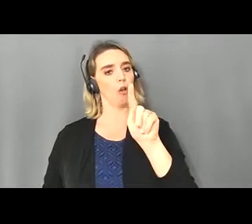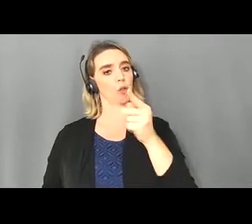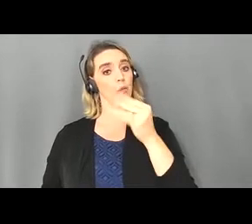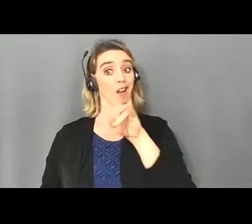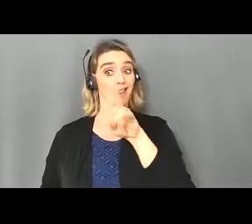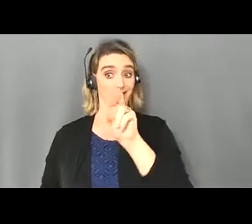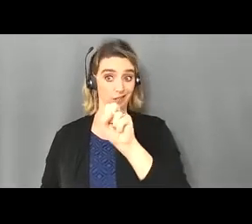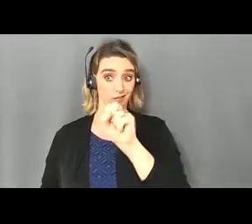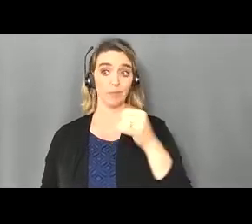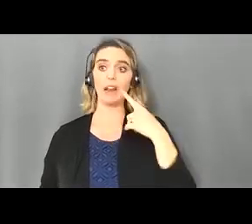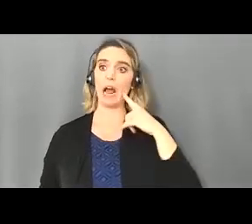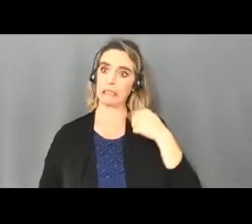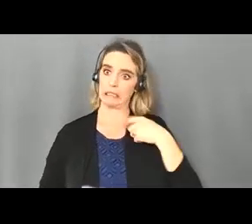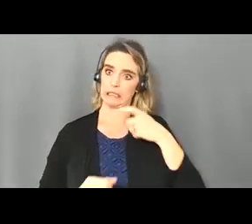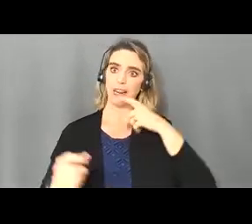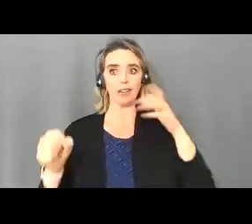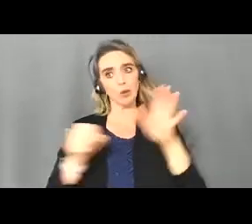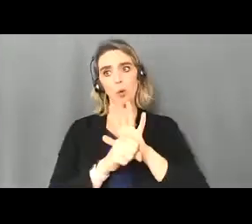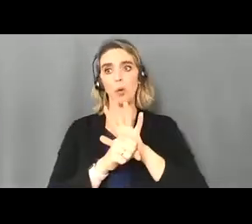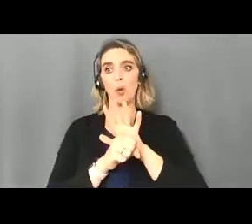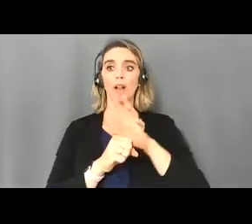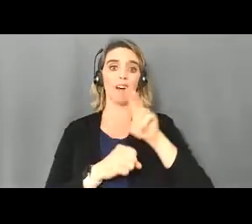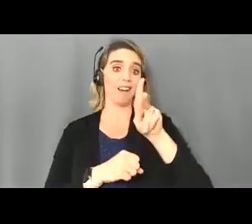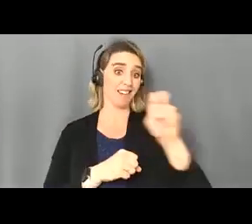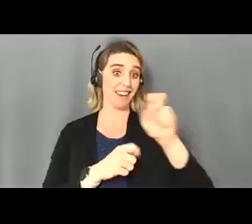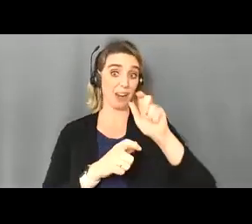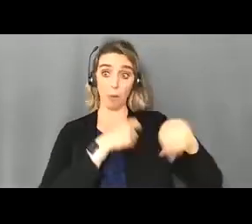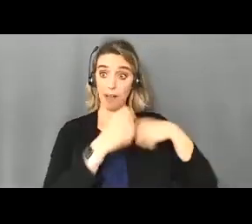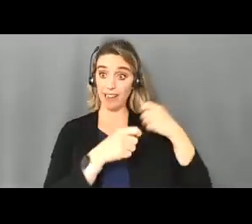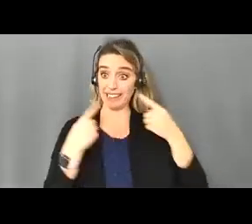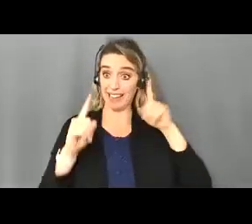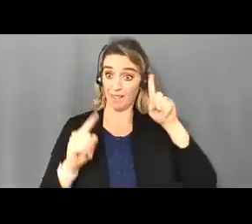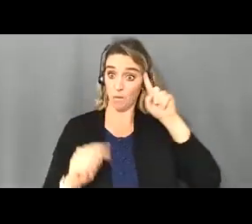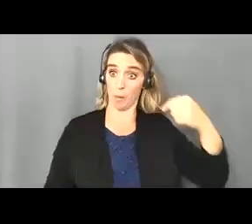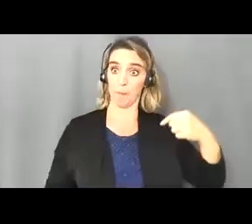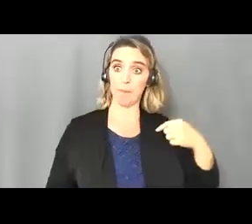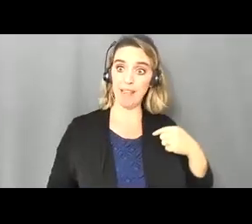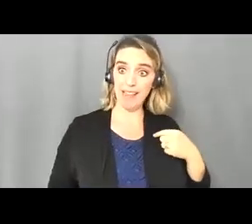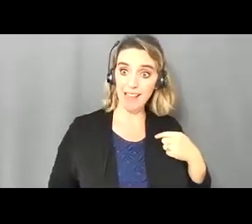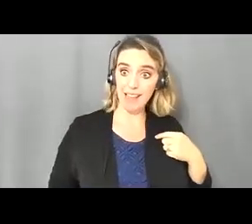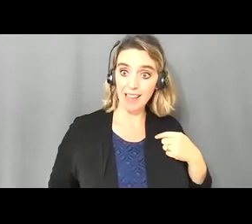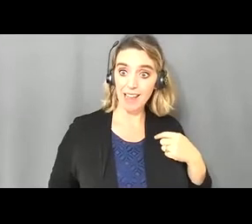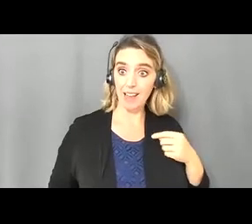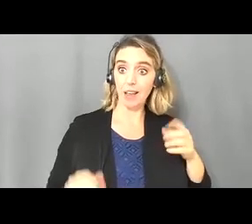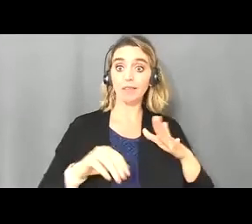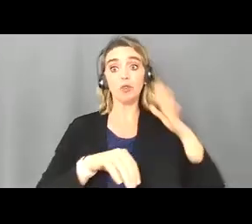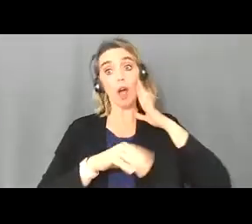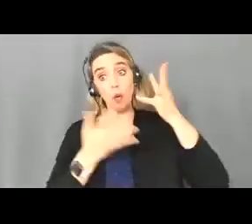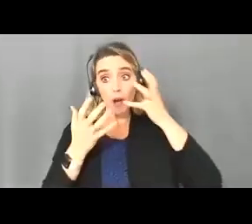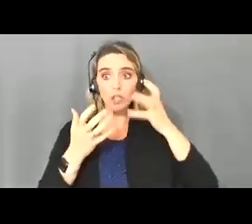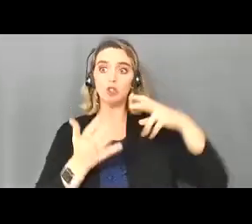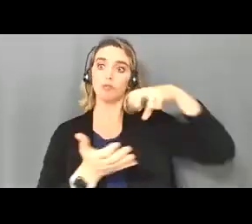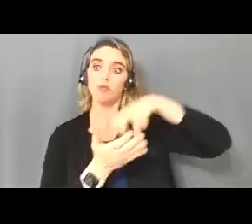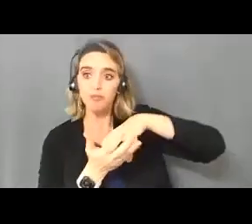needing a total knee replacement, success for me might be being able to get on the floor and play with my puppy.